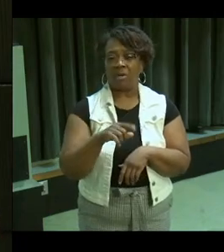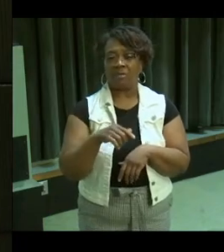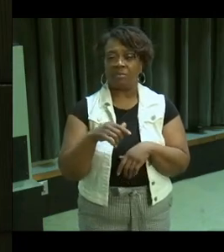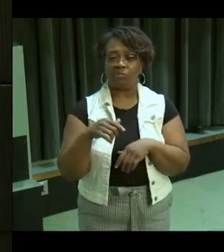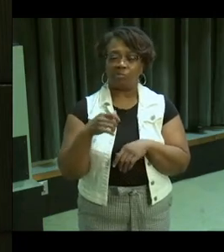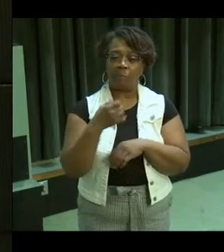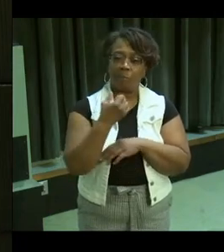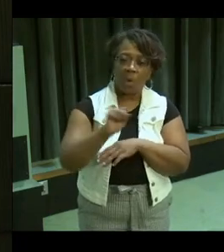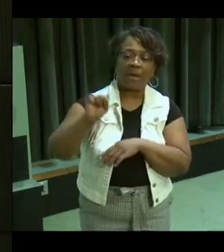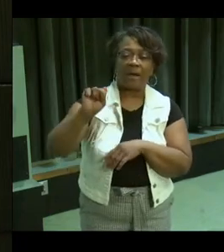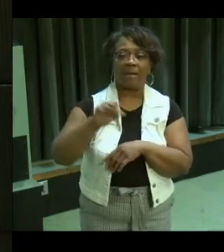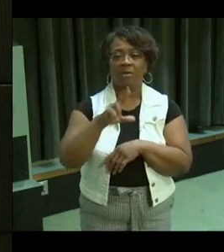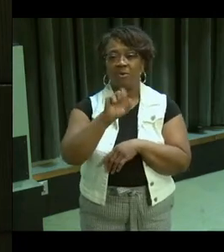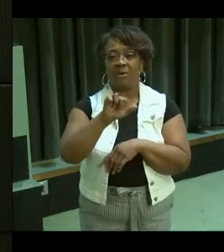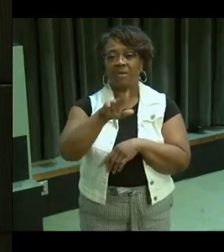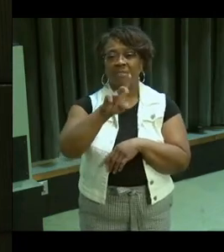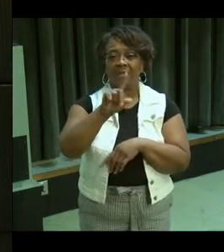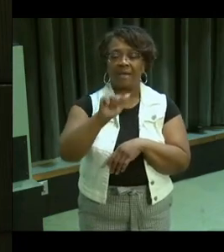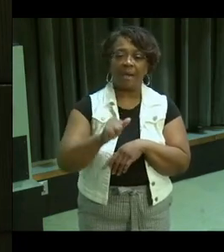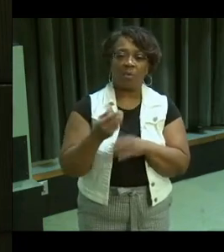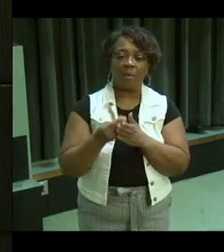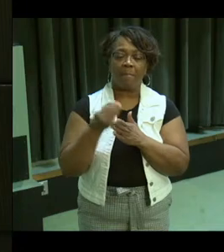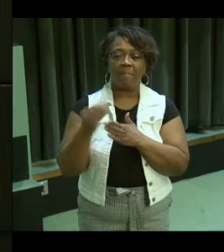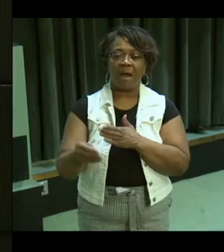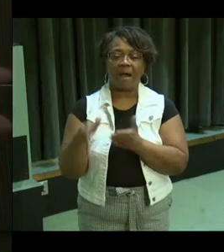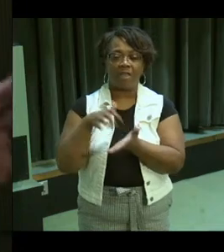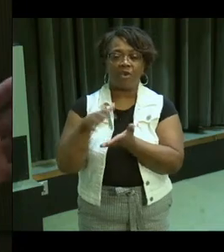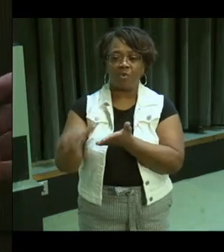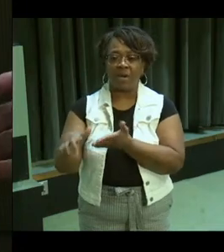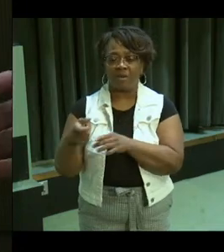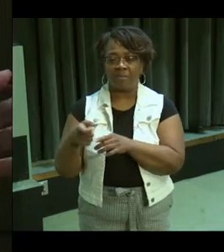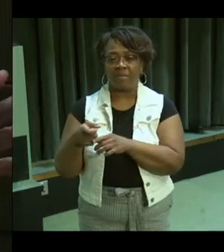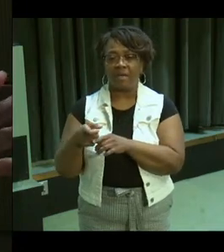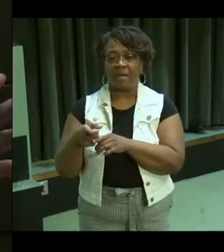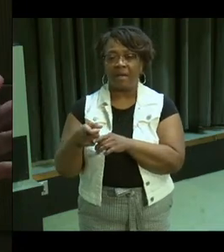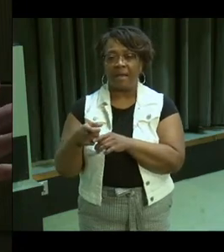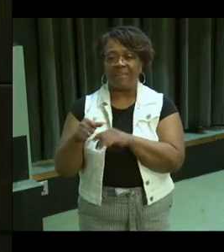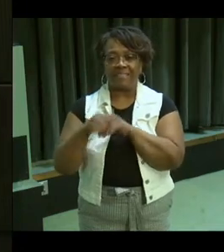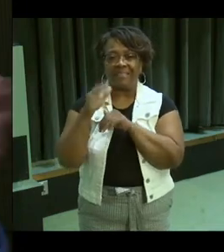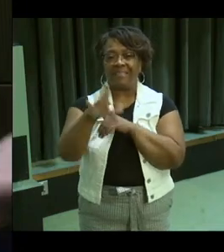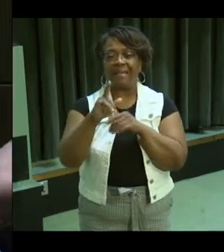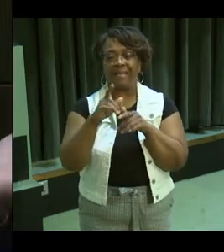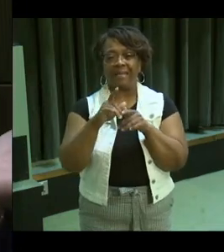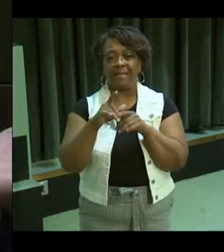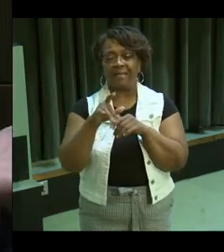was going on. The USDA would buy the grapes from the growers and